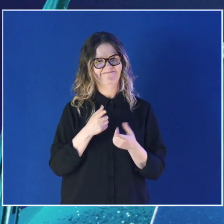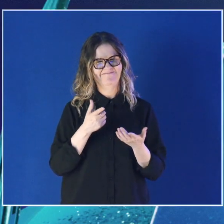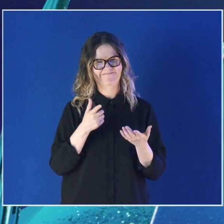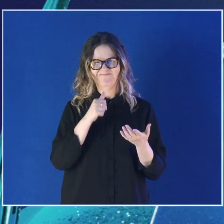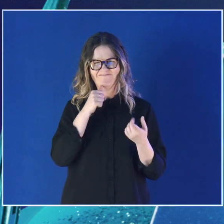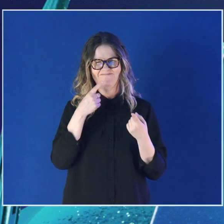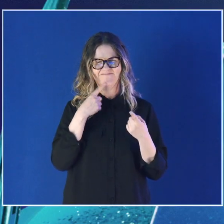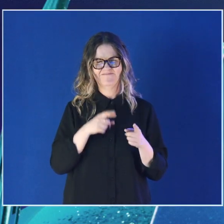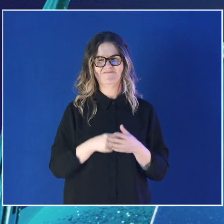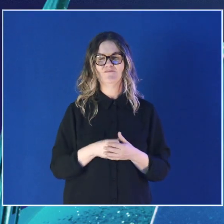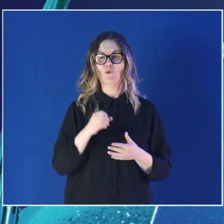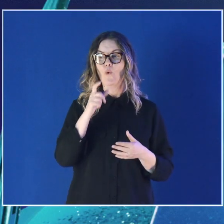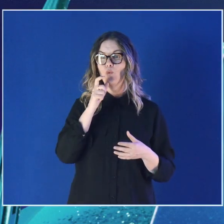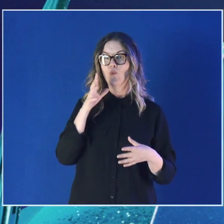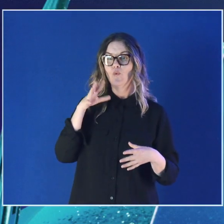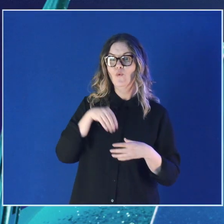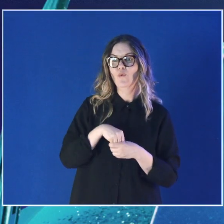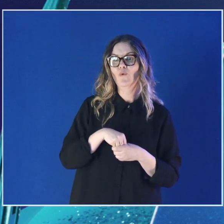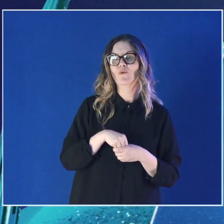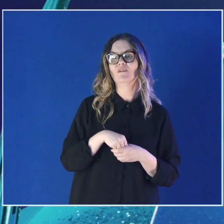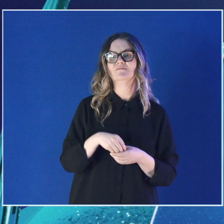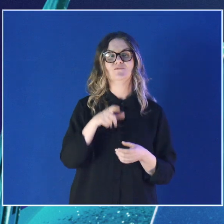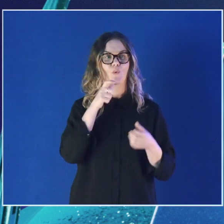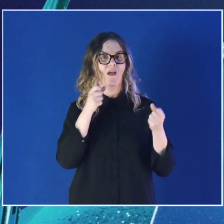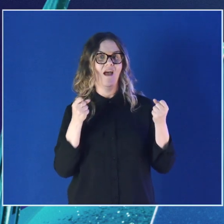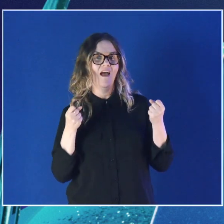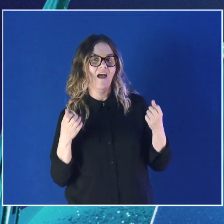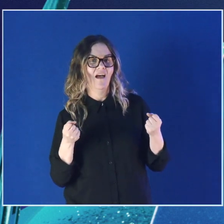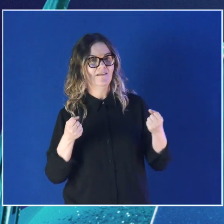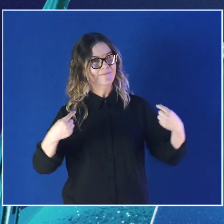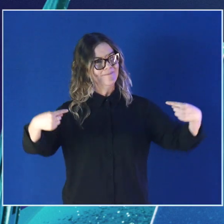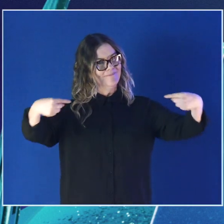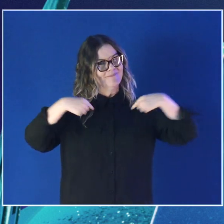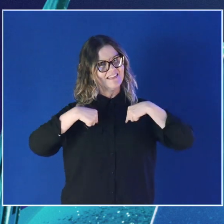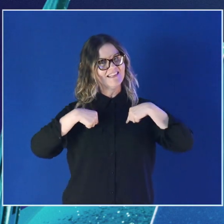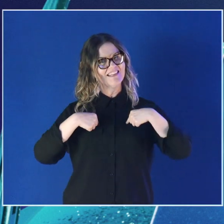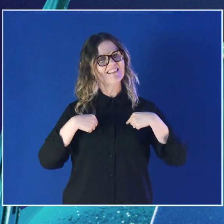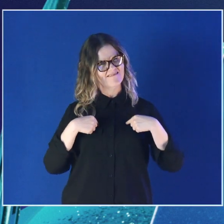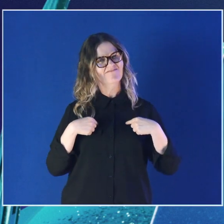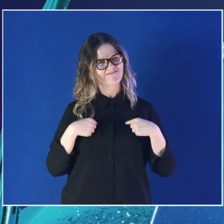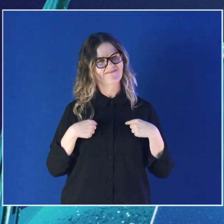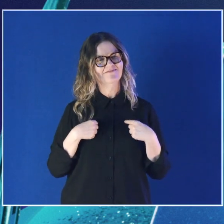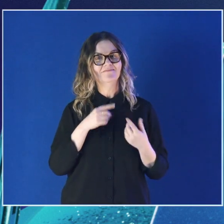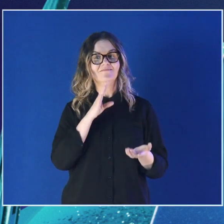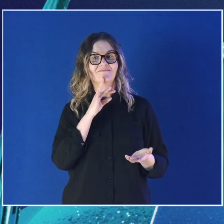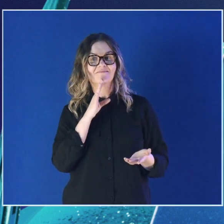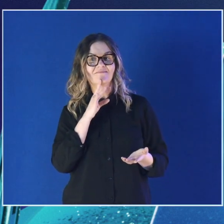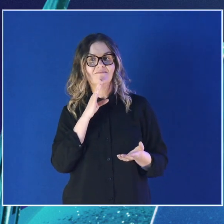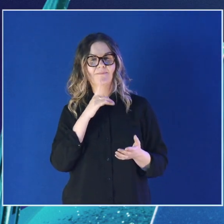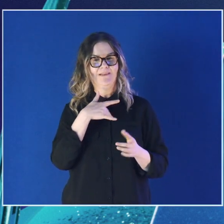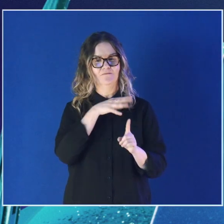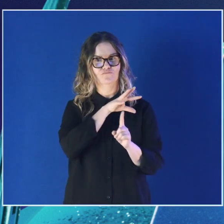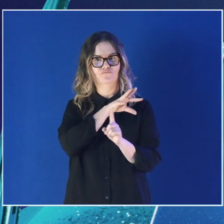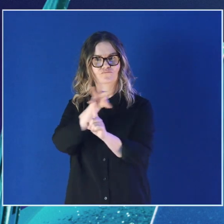who was producing the audio was not the same. Voice tethering fixes that by linking the interpreter's spoken